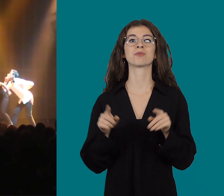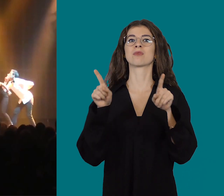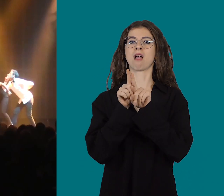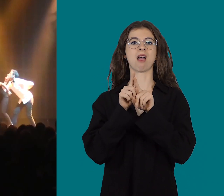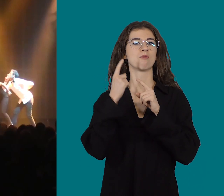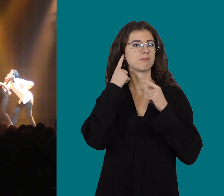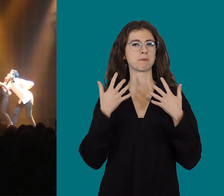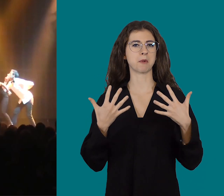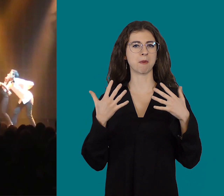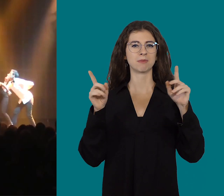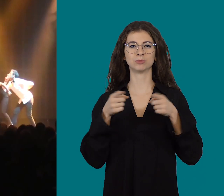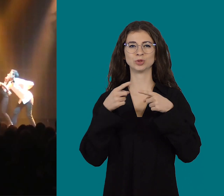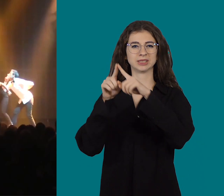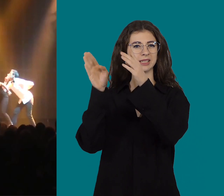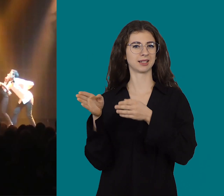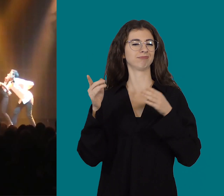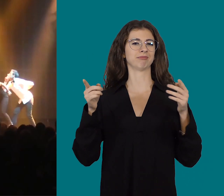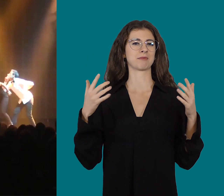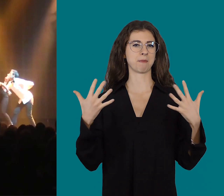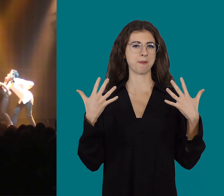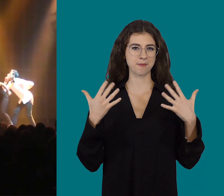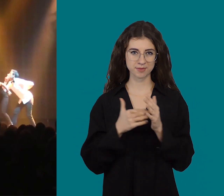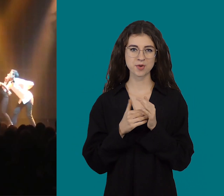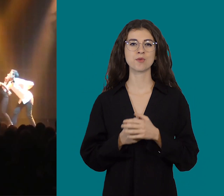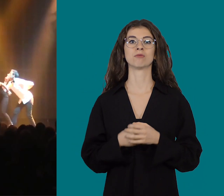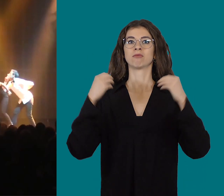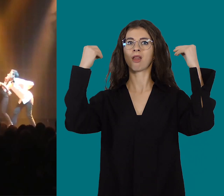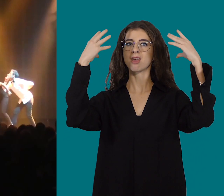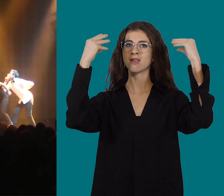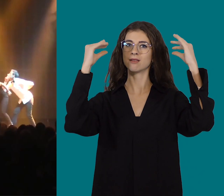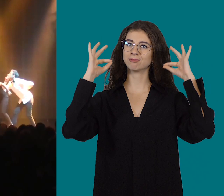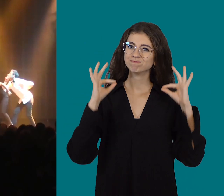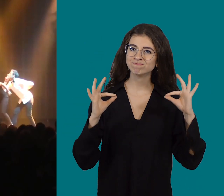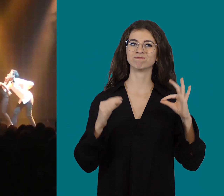Also powerful loudspeakers and suitable lights.